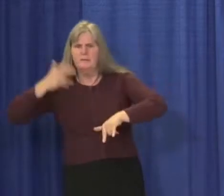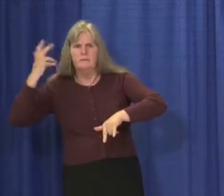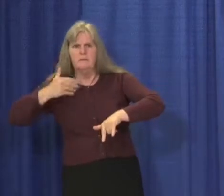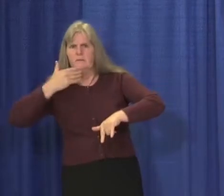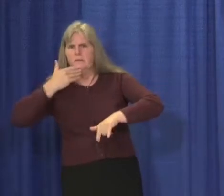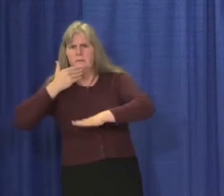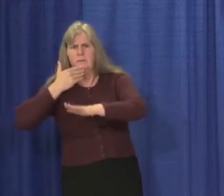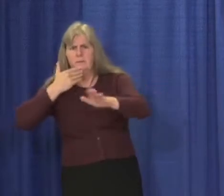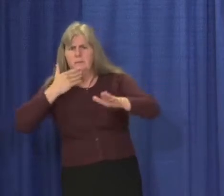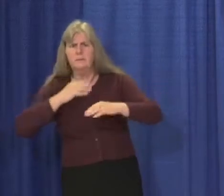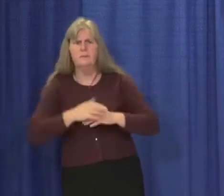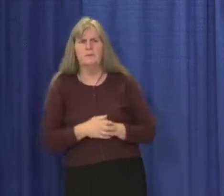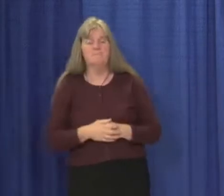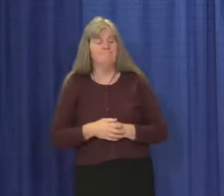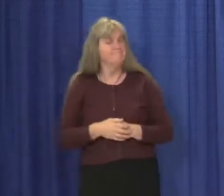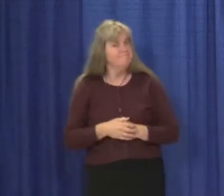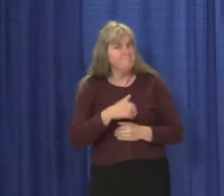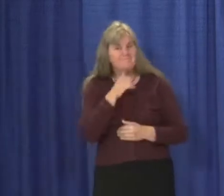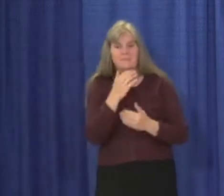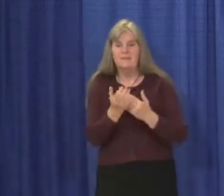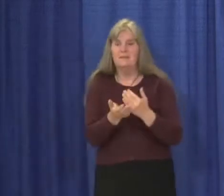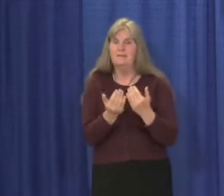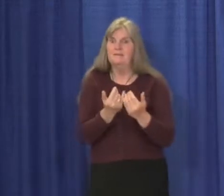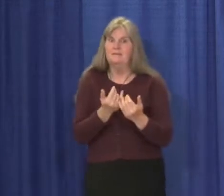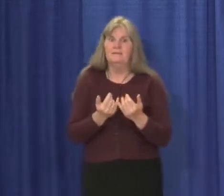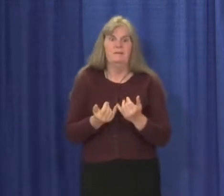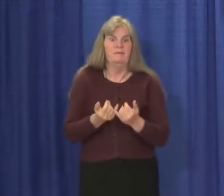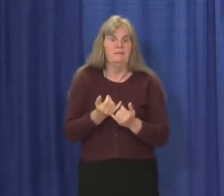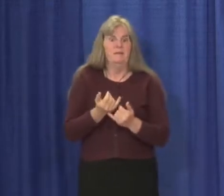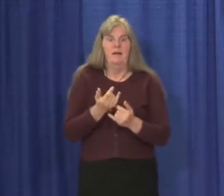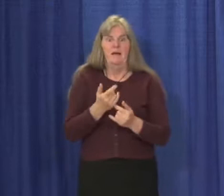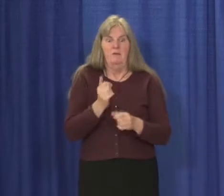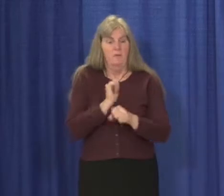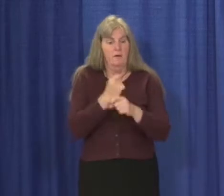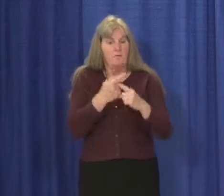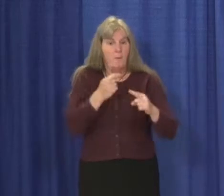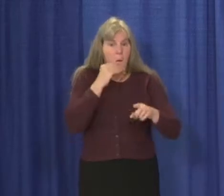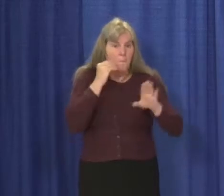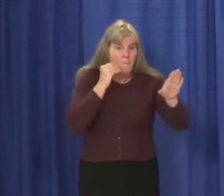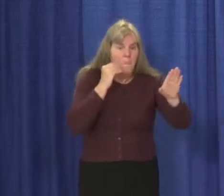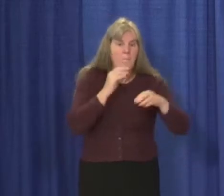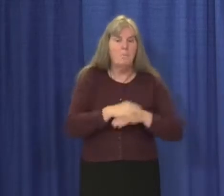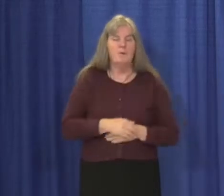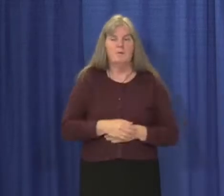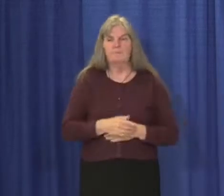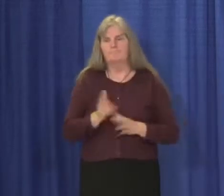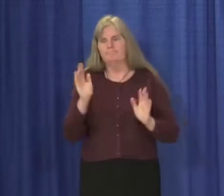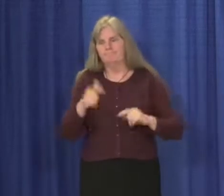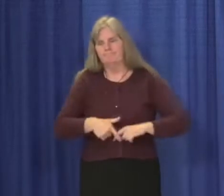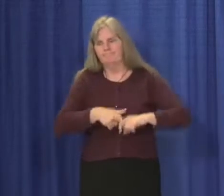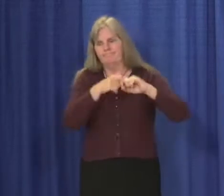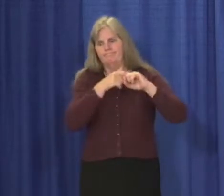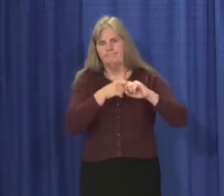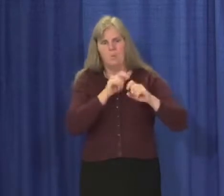their children. From many vistas met on short notice.